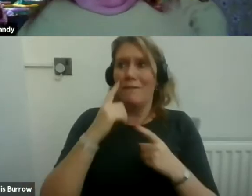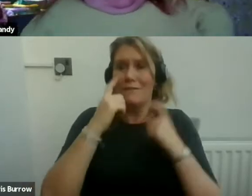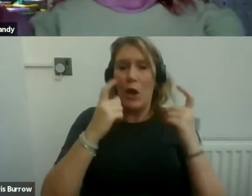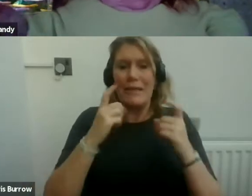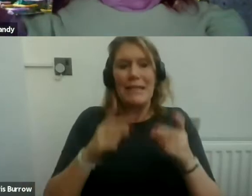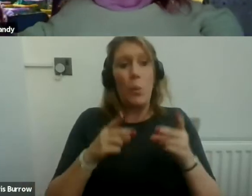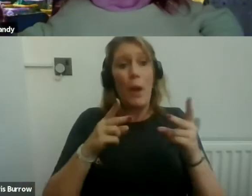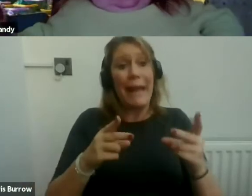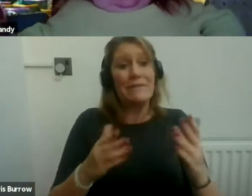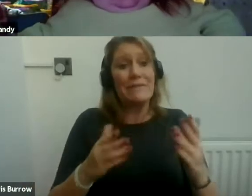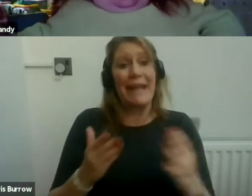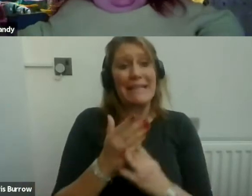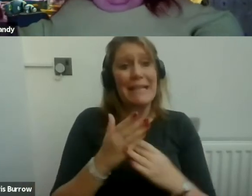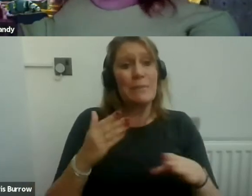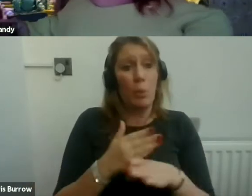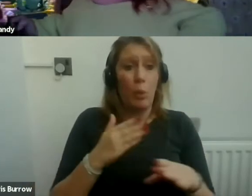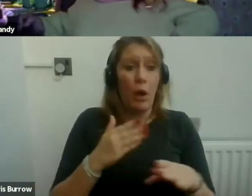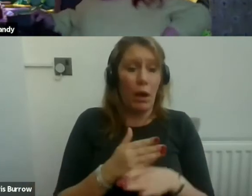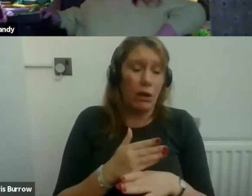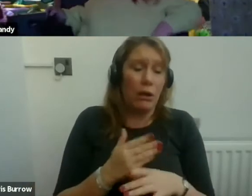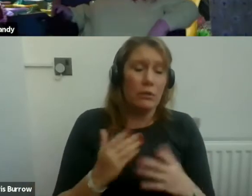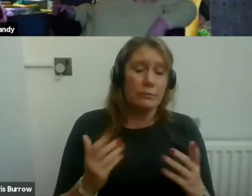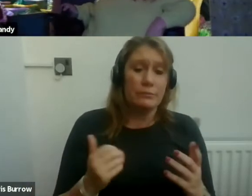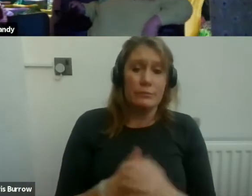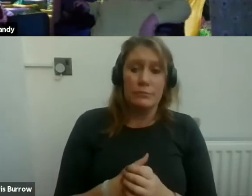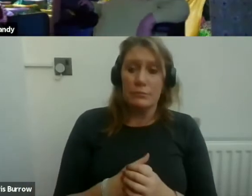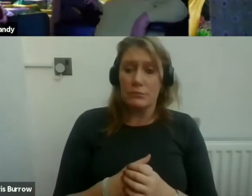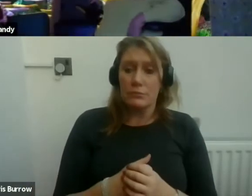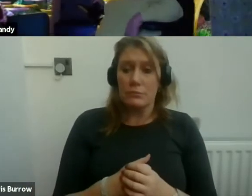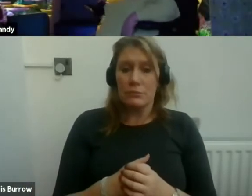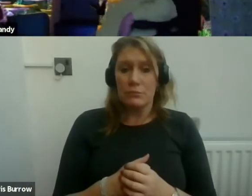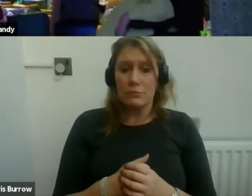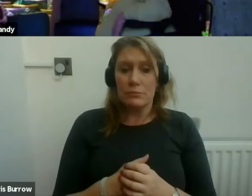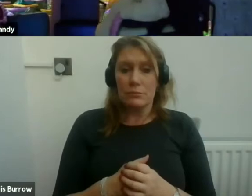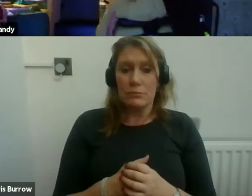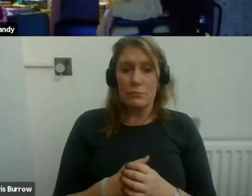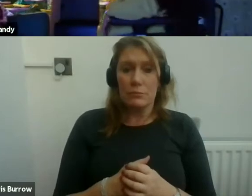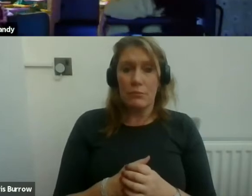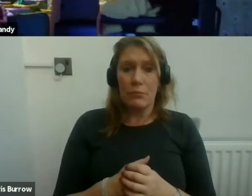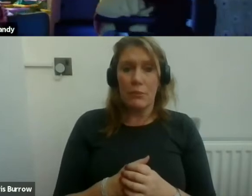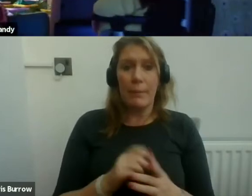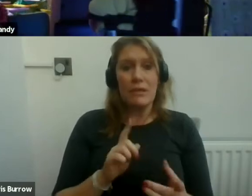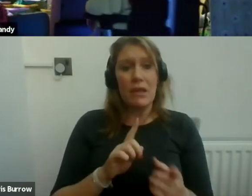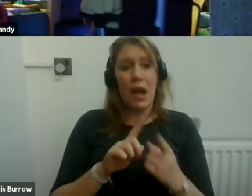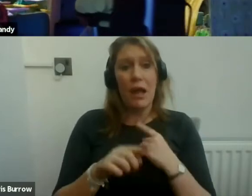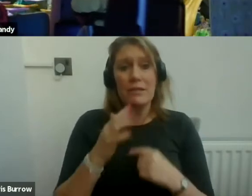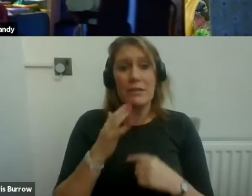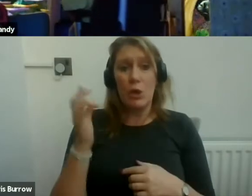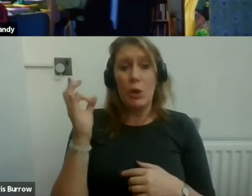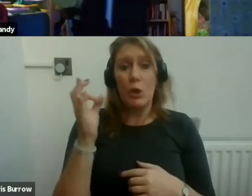But absolutely, just to answer your previous question, I absolutely will be